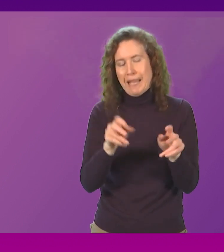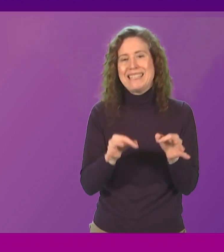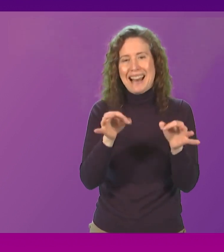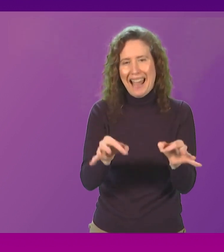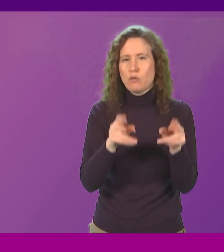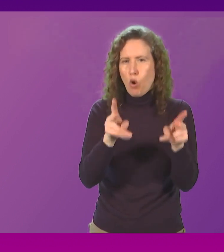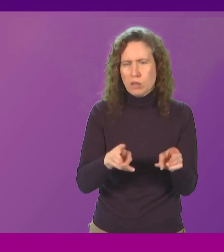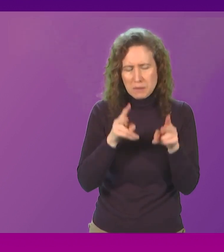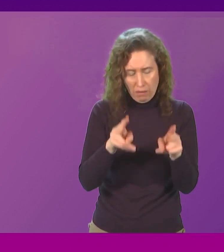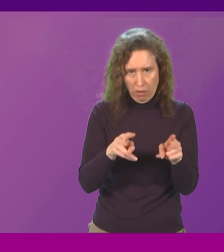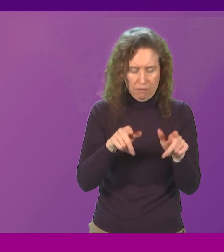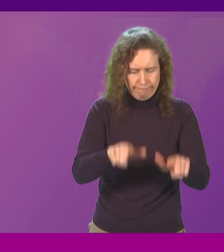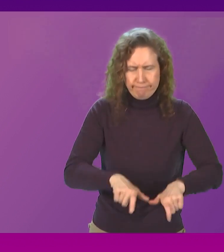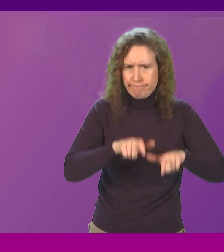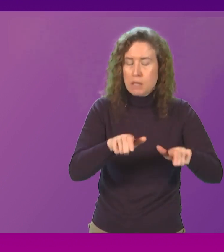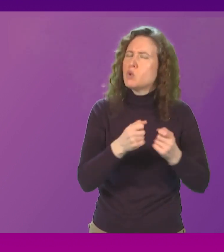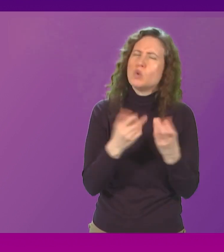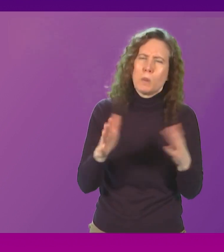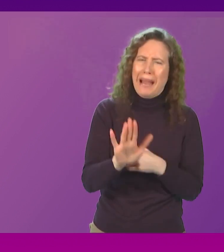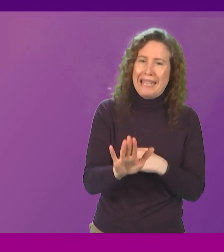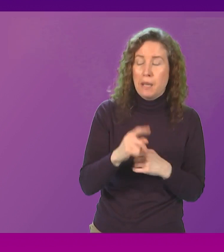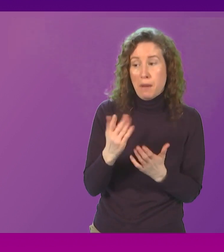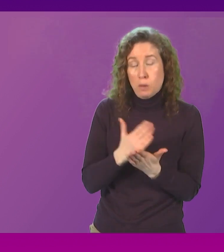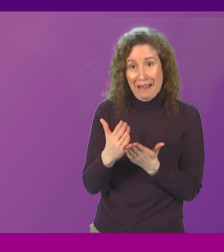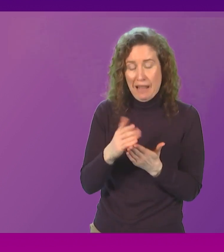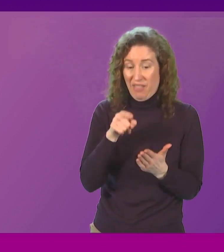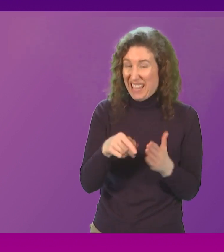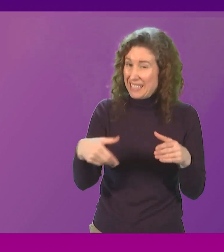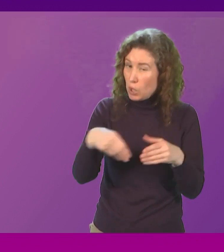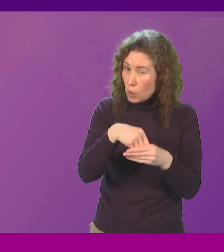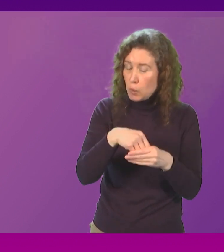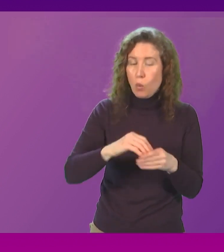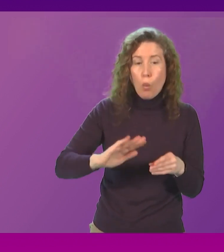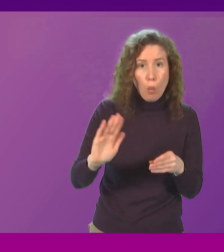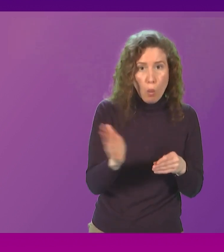That is far too many but, to be clear, today, that figure includes everyone who is delayed